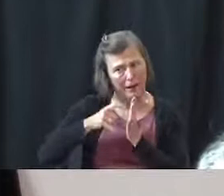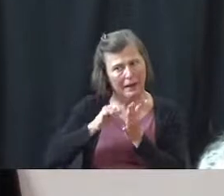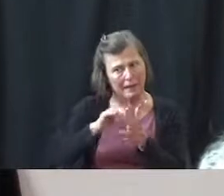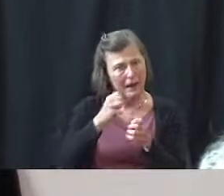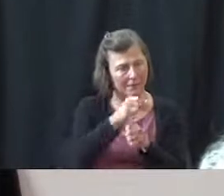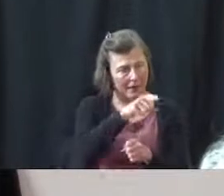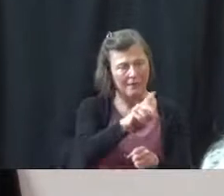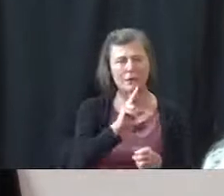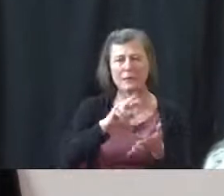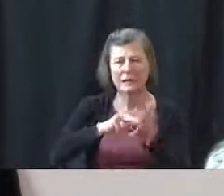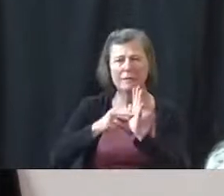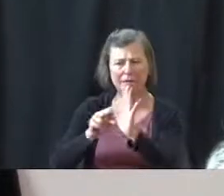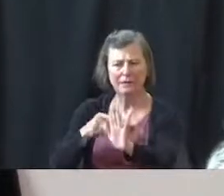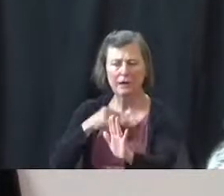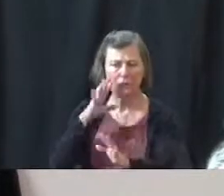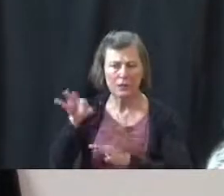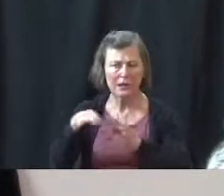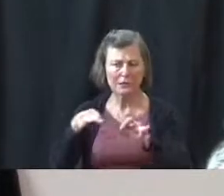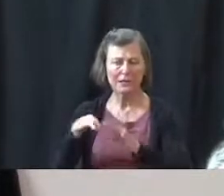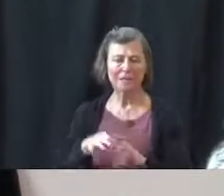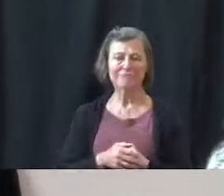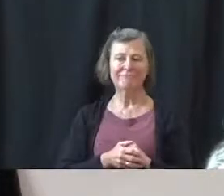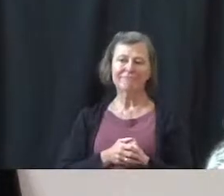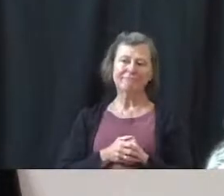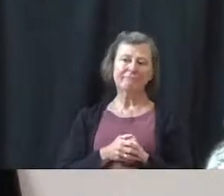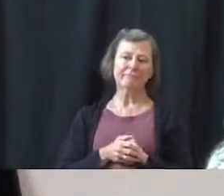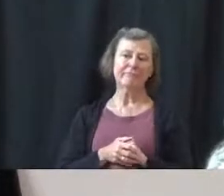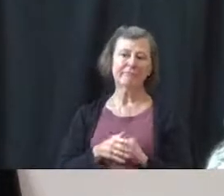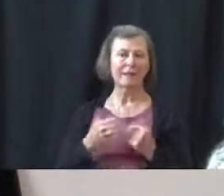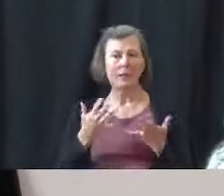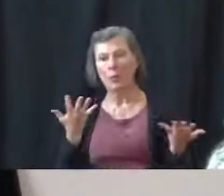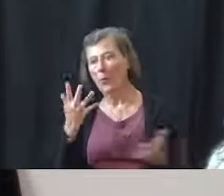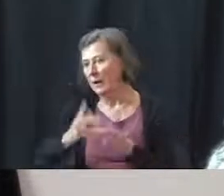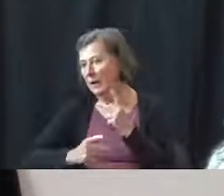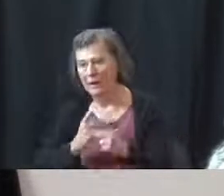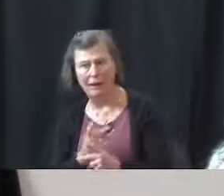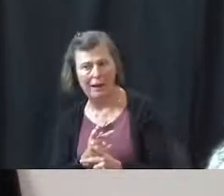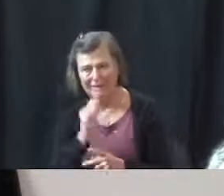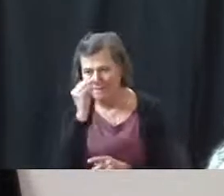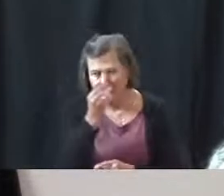Let me explain. Now, I don't know what kind of flower you are.